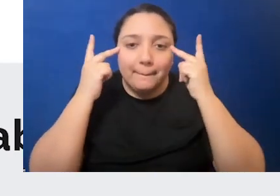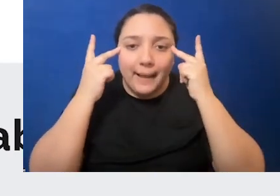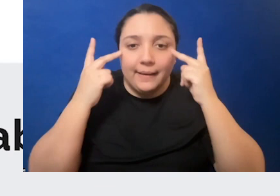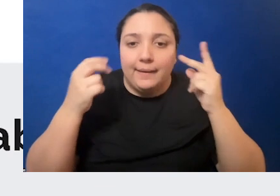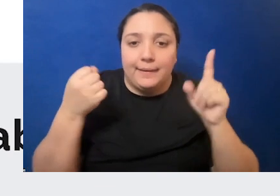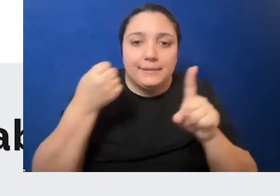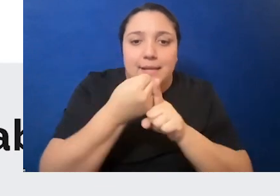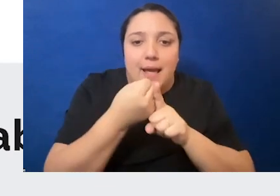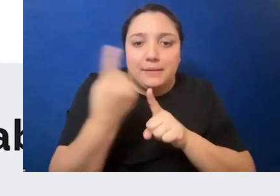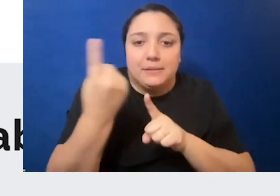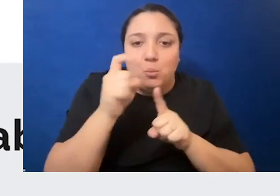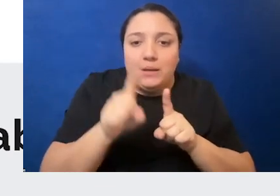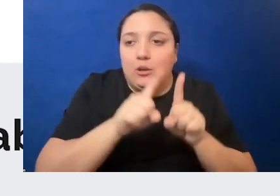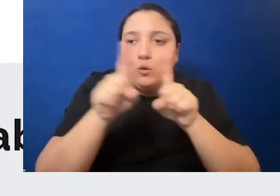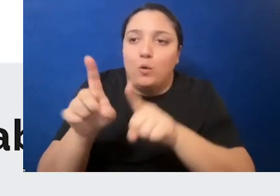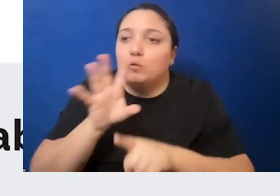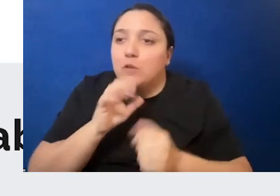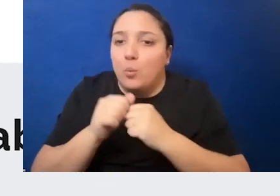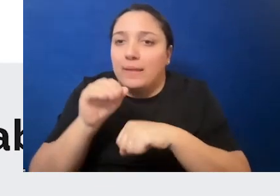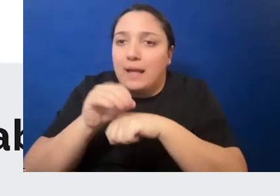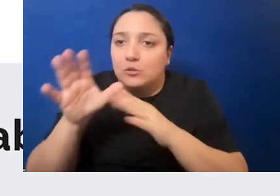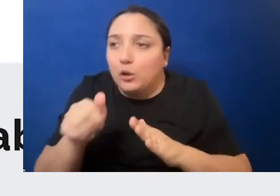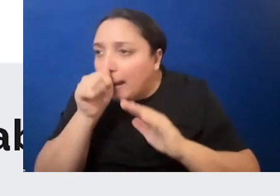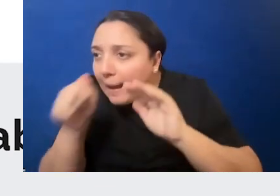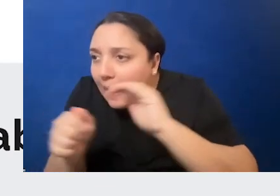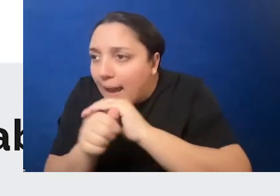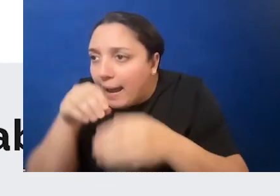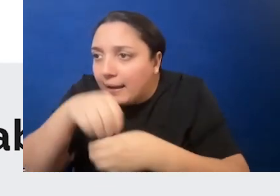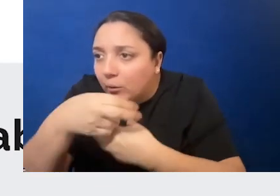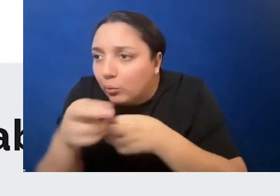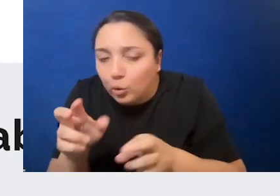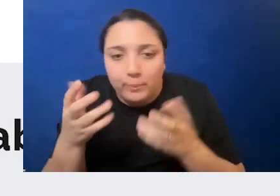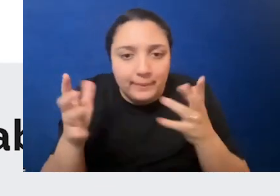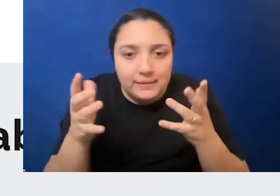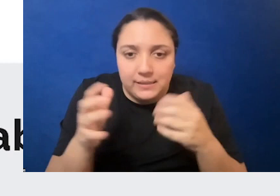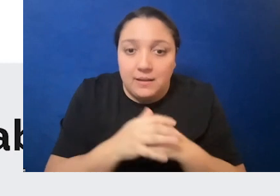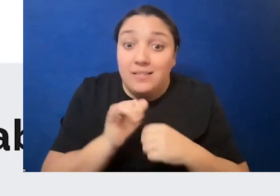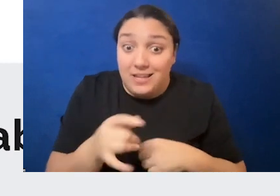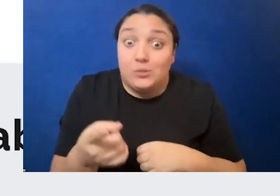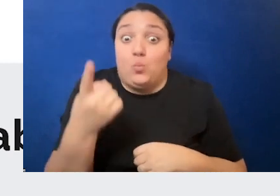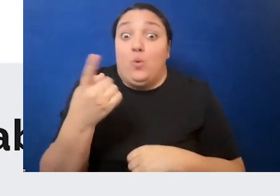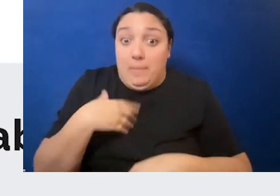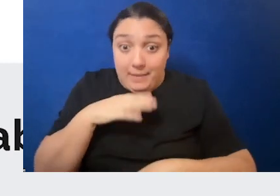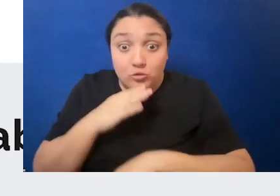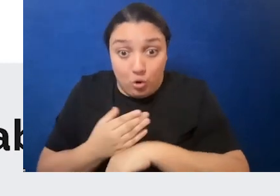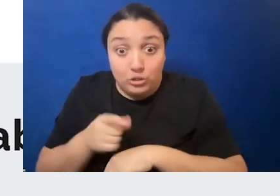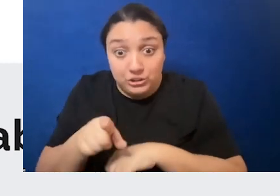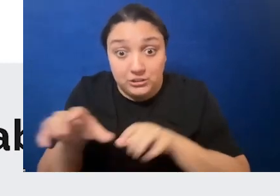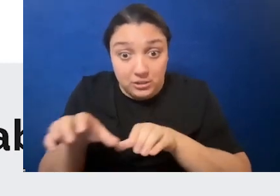JUST A PANIC ATTACK AND SOMEONE NEEDS TO GO TO TALK TO THE COUNSELOR AND HIDE IN A ROOM SOME WHERE. WHICH IS ONE OF MY DAUGHTERS